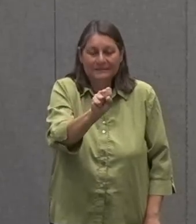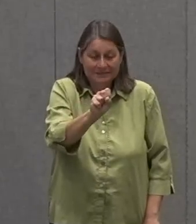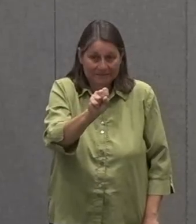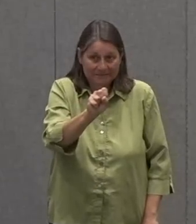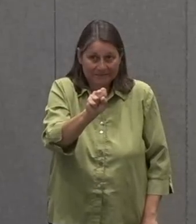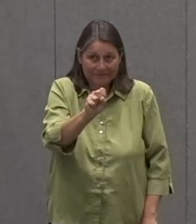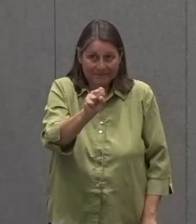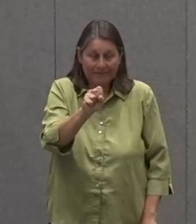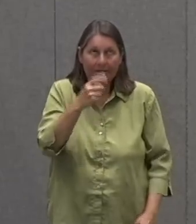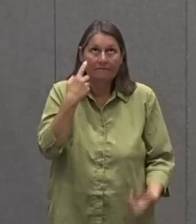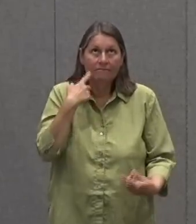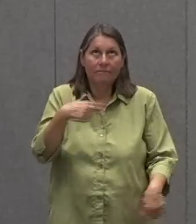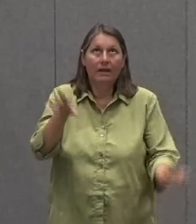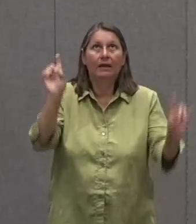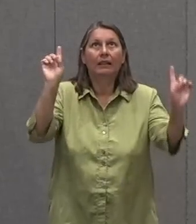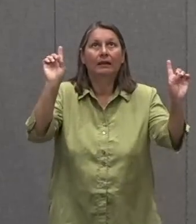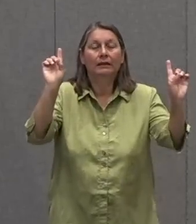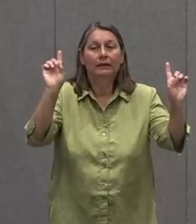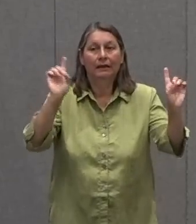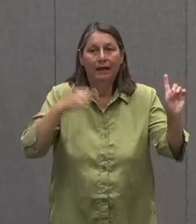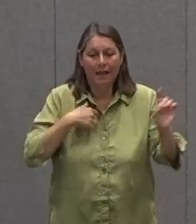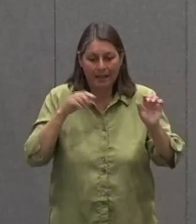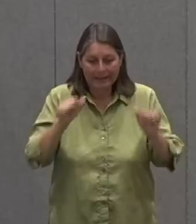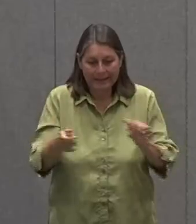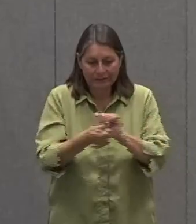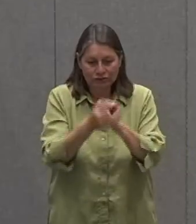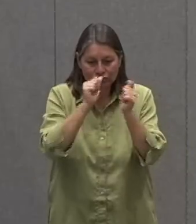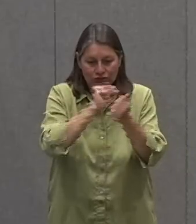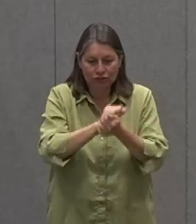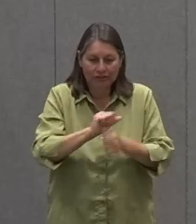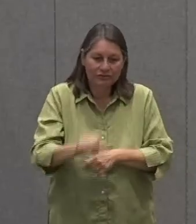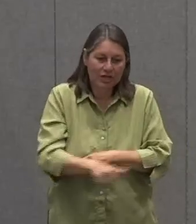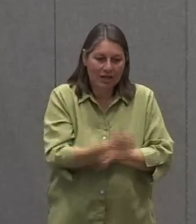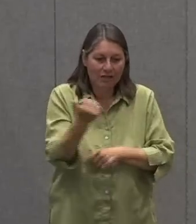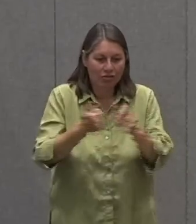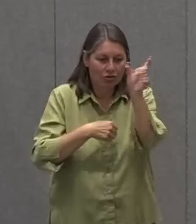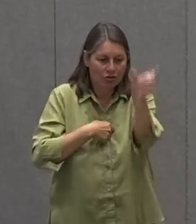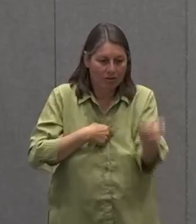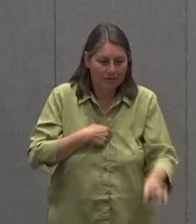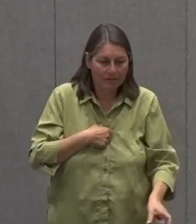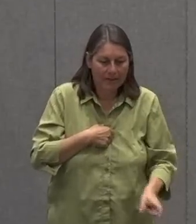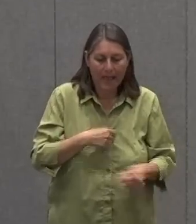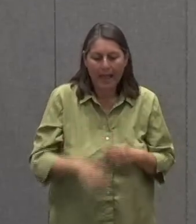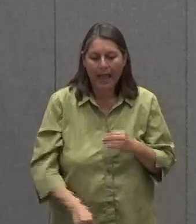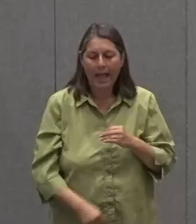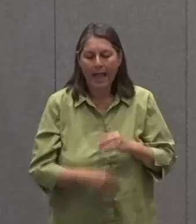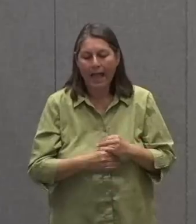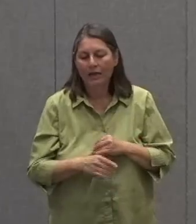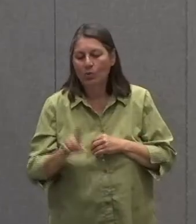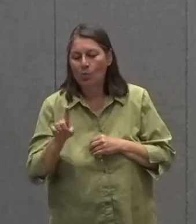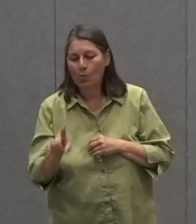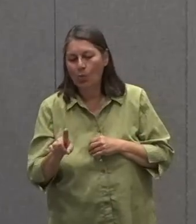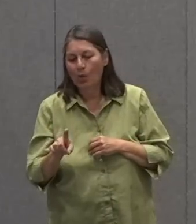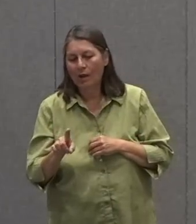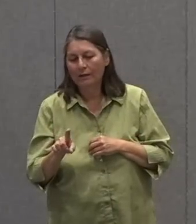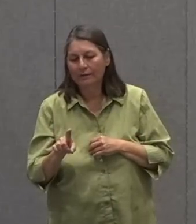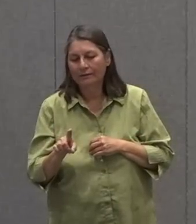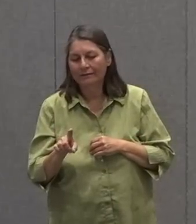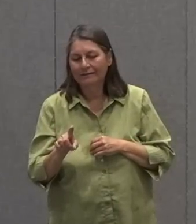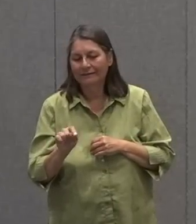Finally, something I can change on a different column. One tenth more, one tenth more.